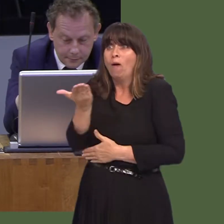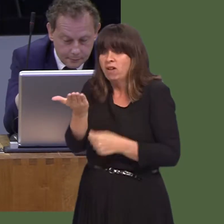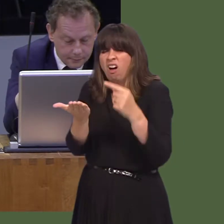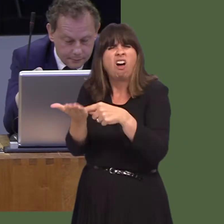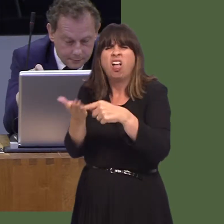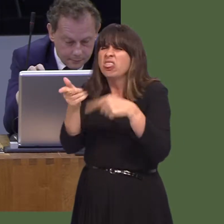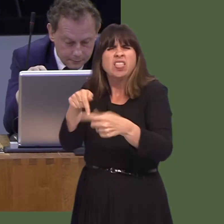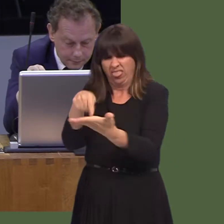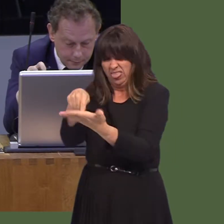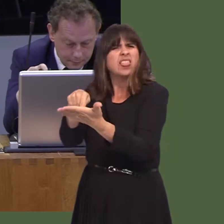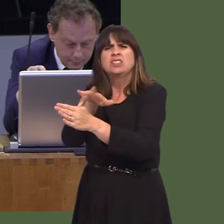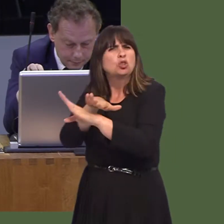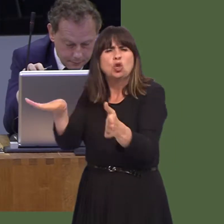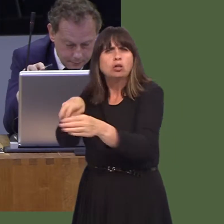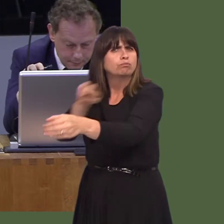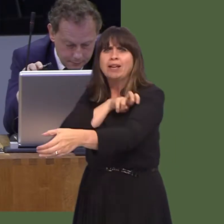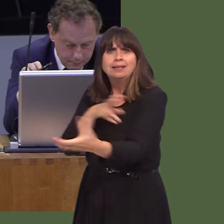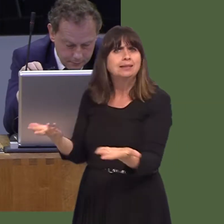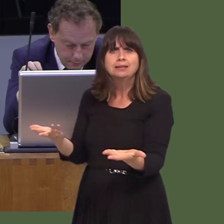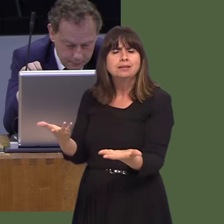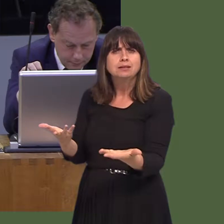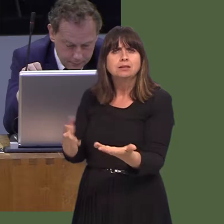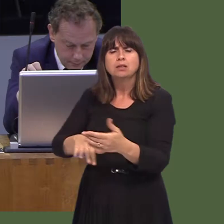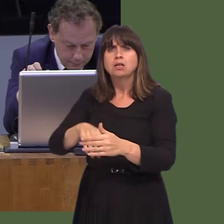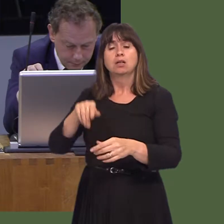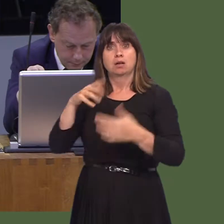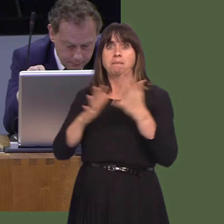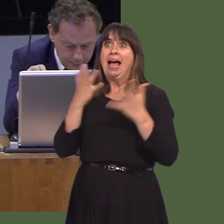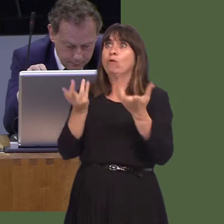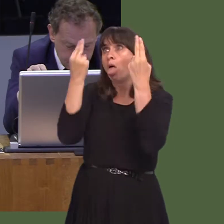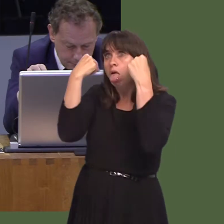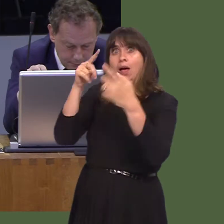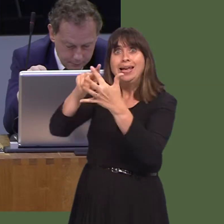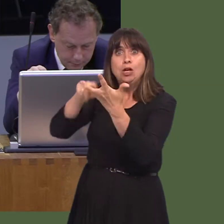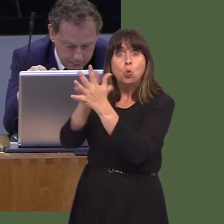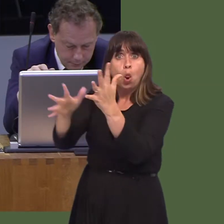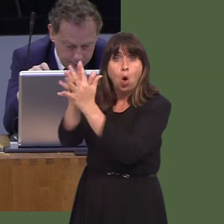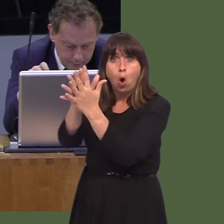The Chequers proposals mean that we continue to be subject to EU laws, unable to alter